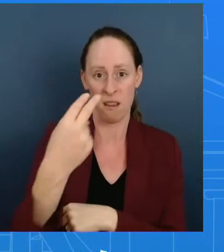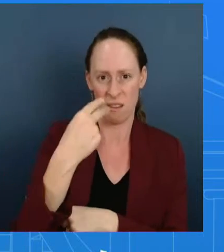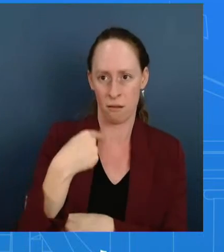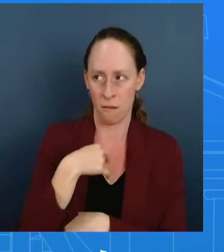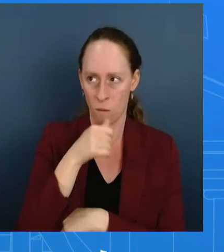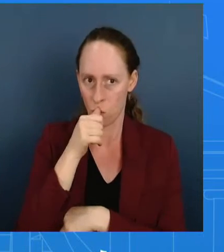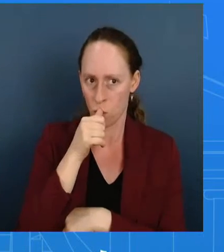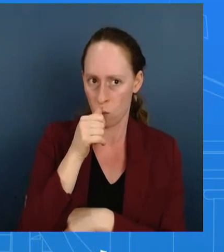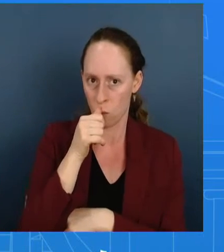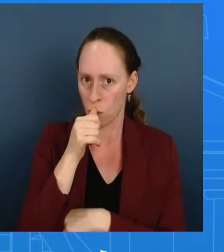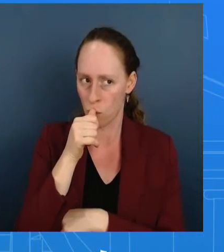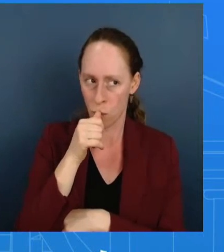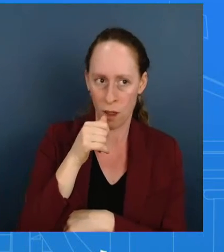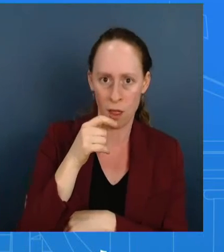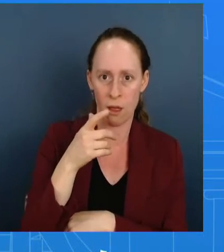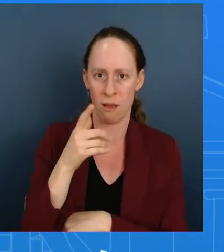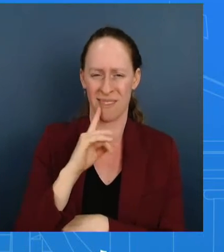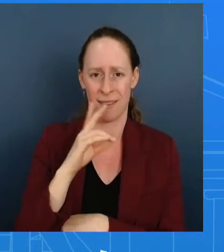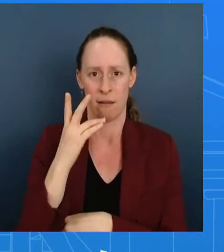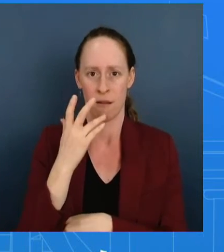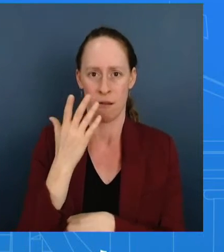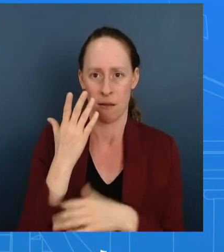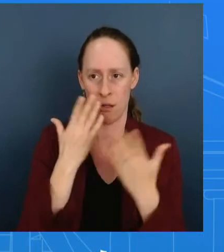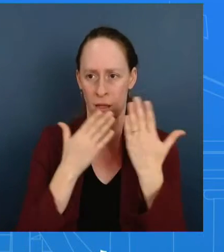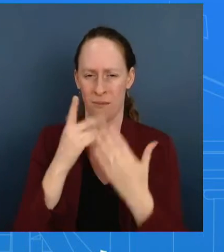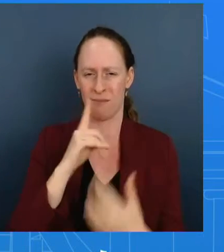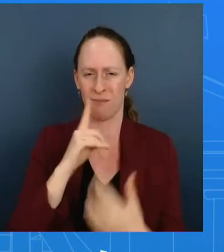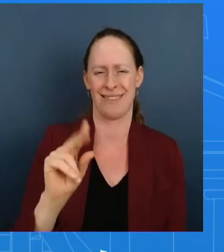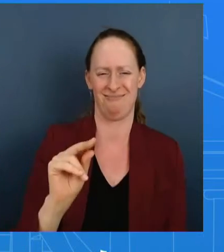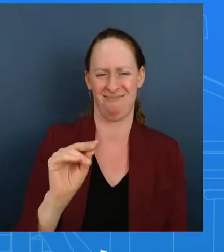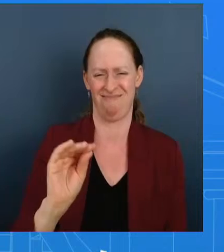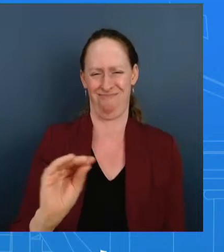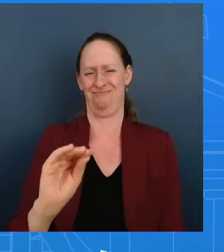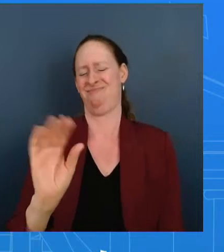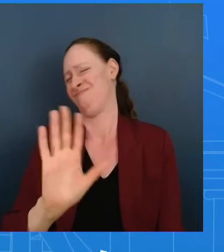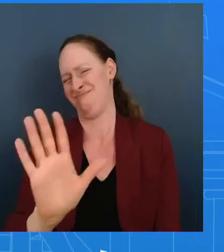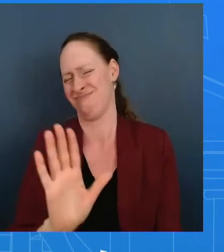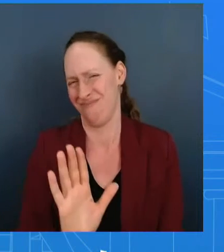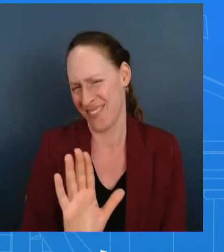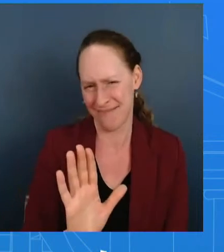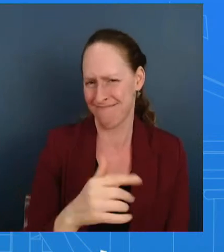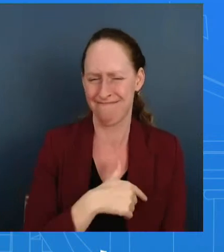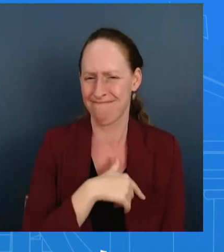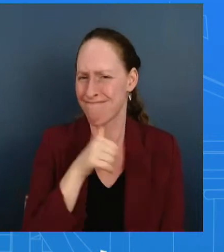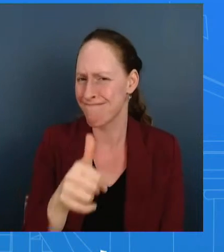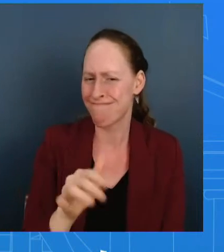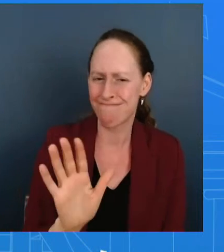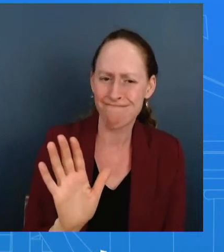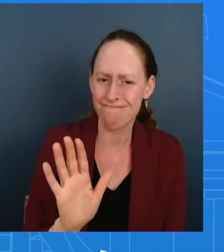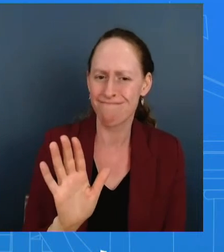I think people who are watching and have been watching this briefing for this past week could say that we are doing our best in this briefing